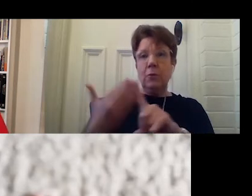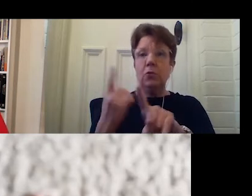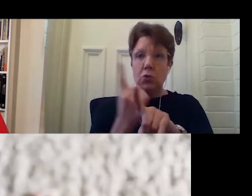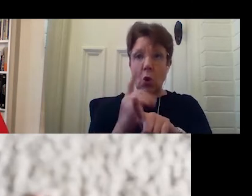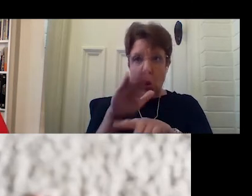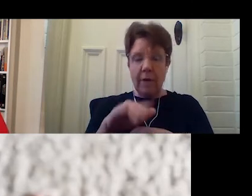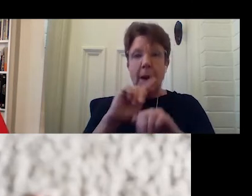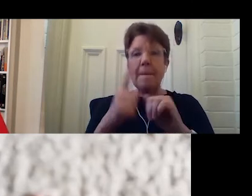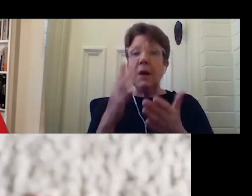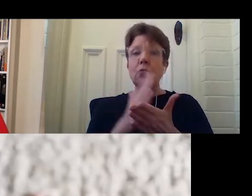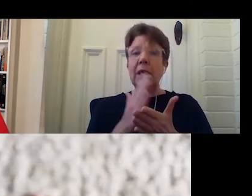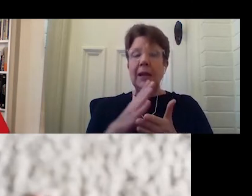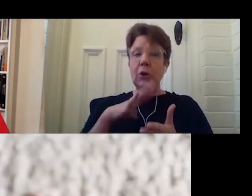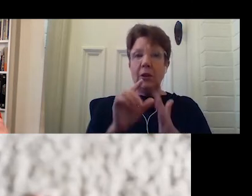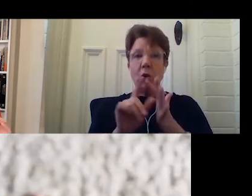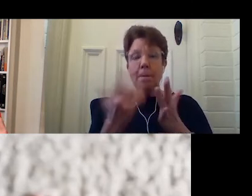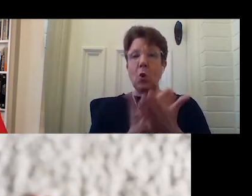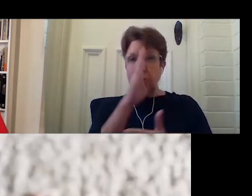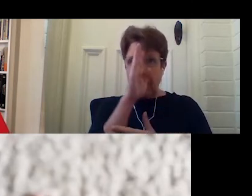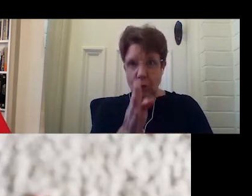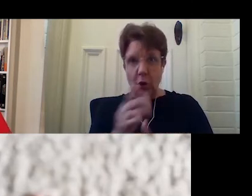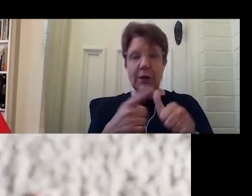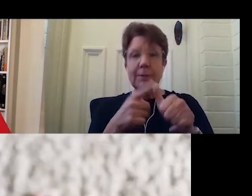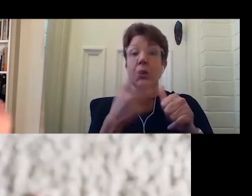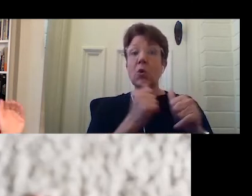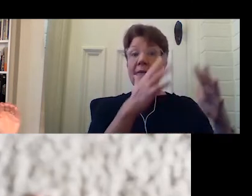in a more straightforward way. Do you have a website? Is it doing what